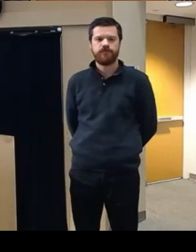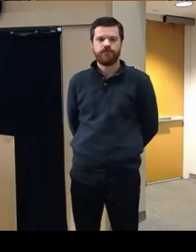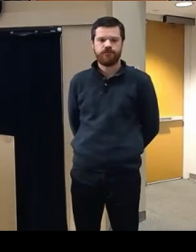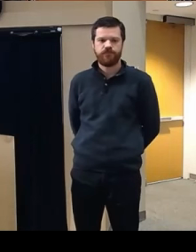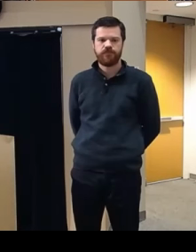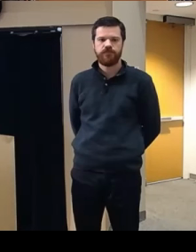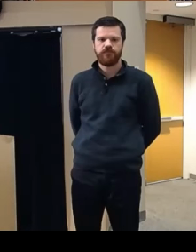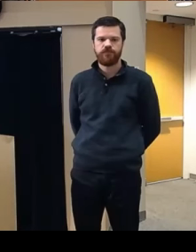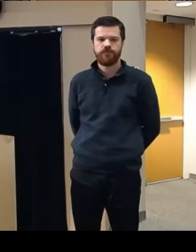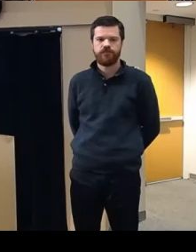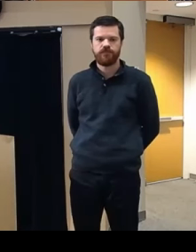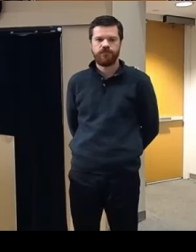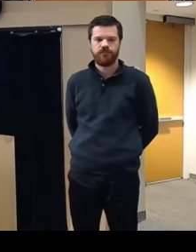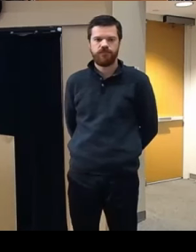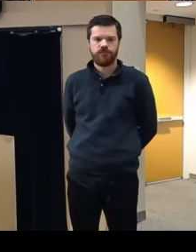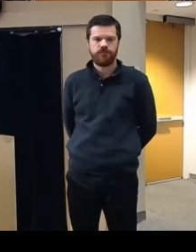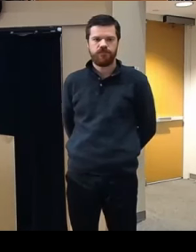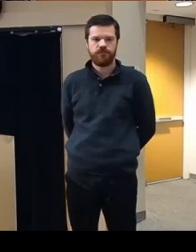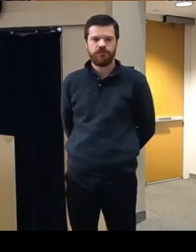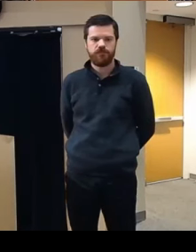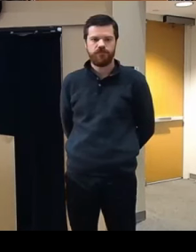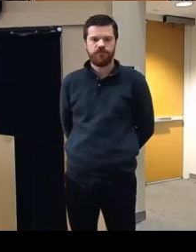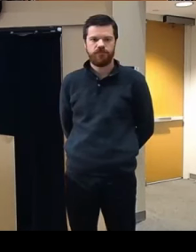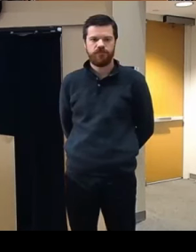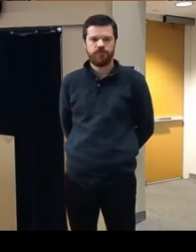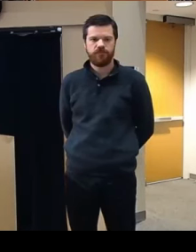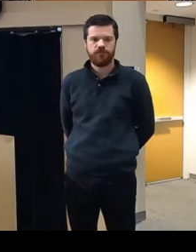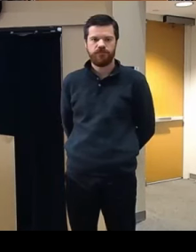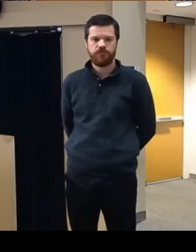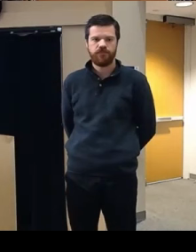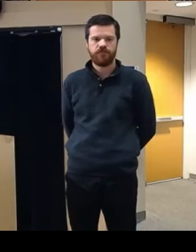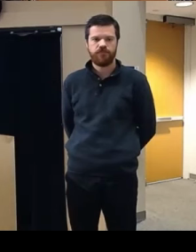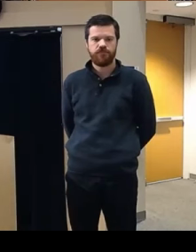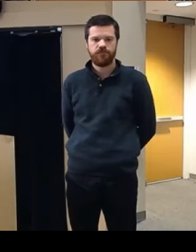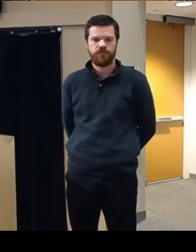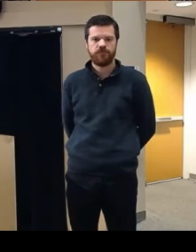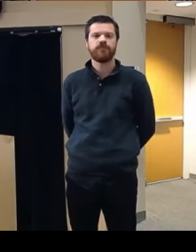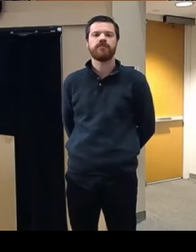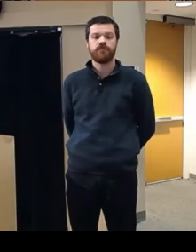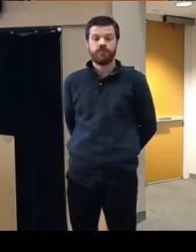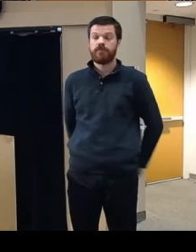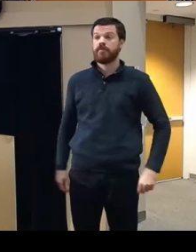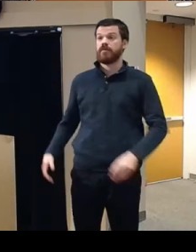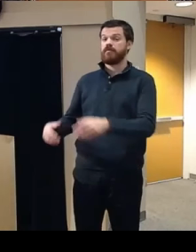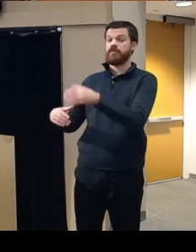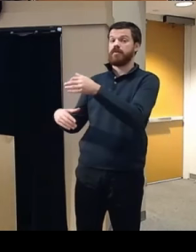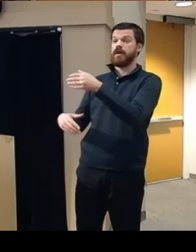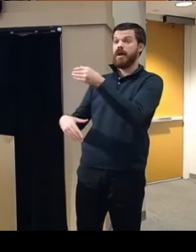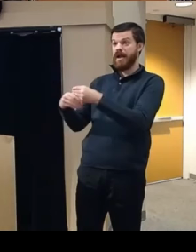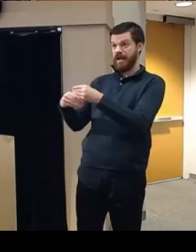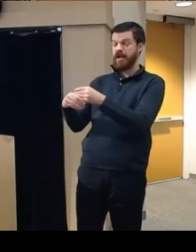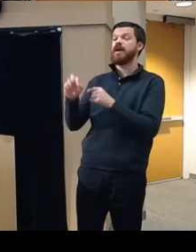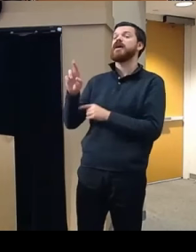it and I can add it here and then refresh the note to make sure that